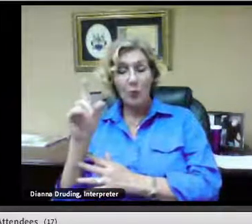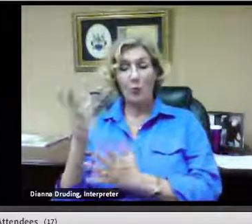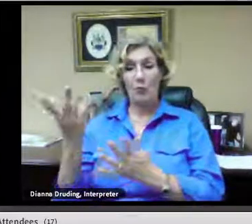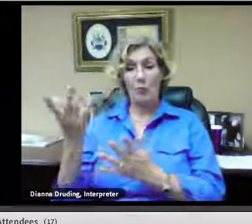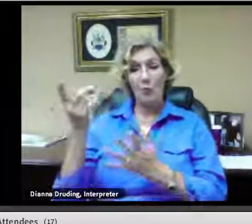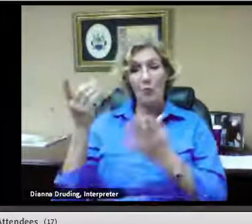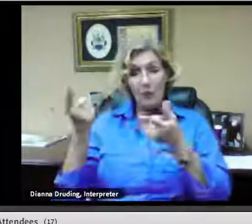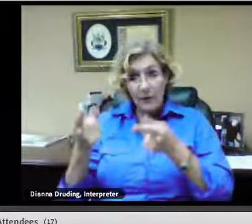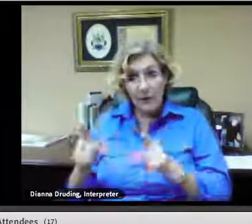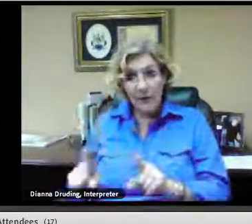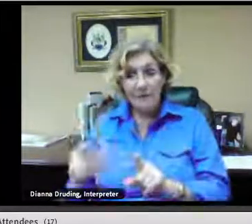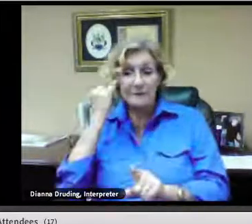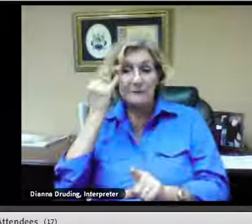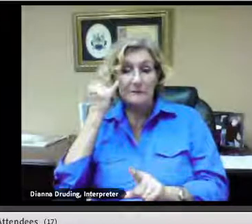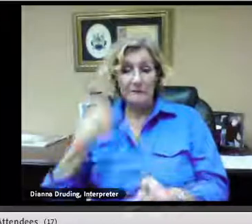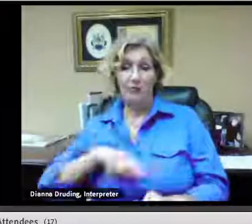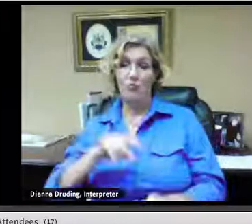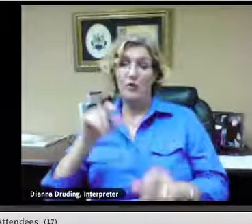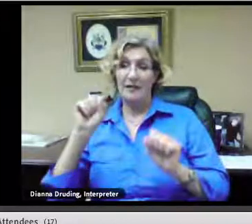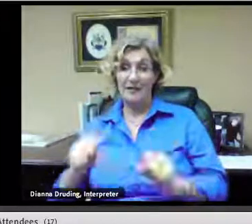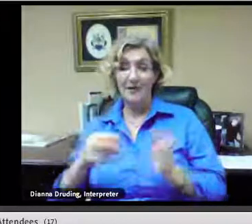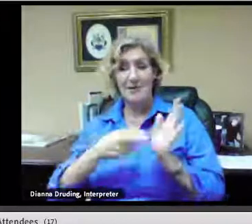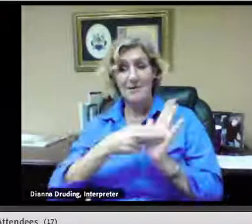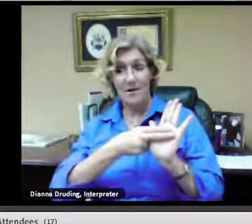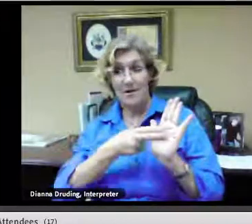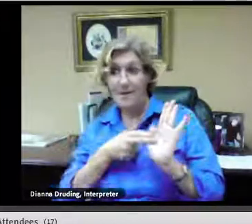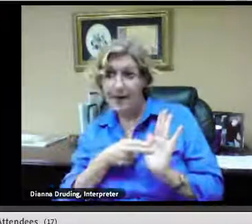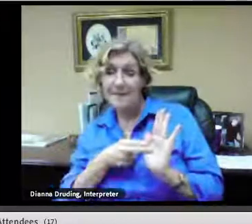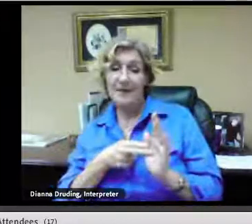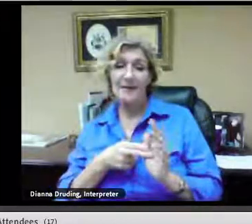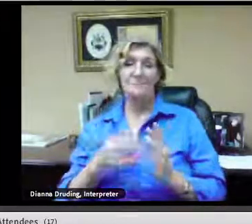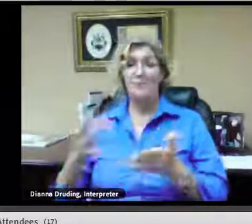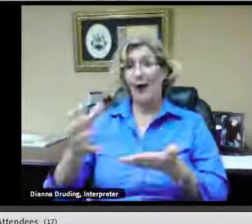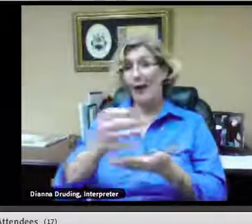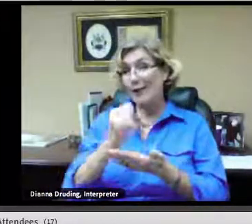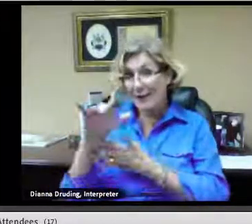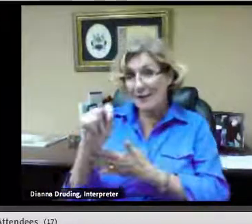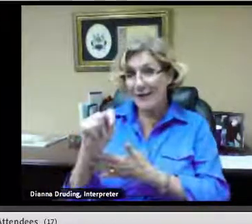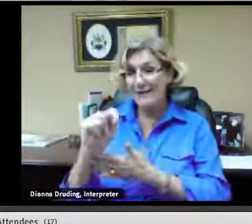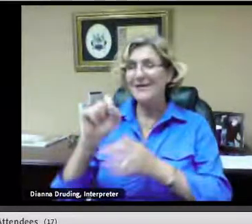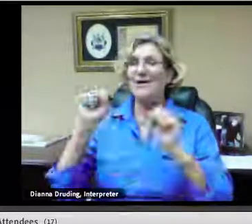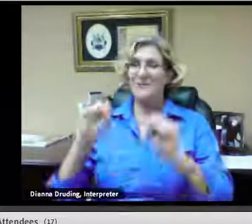we can make it more accessible because it's an ongoing process.